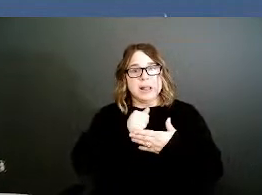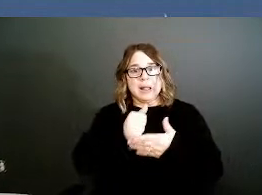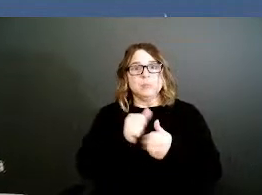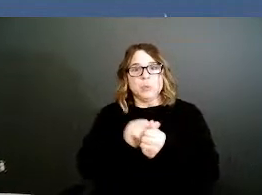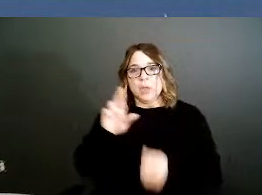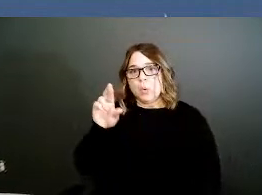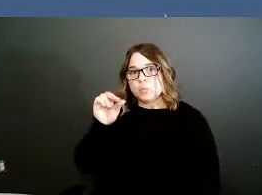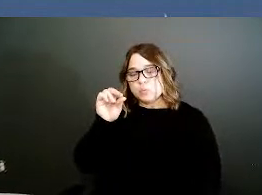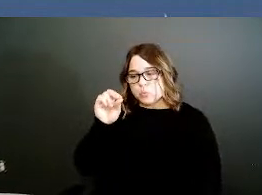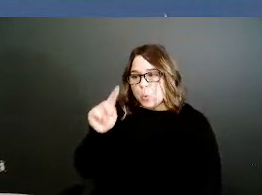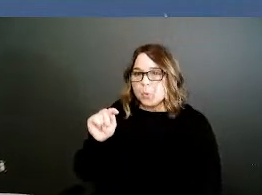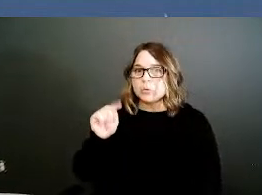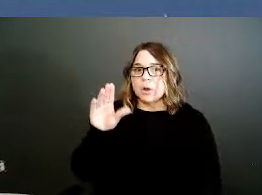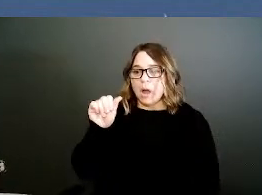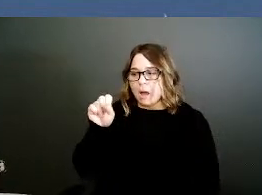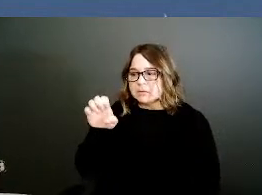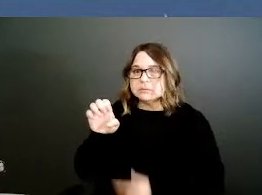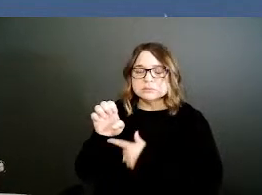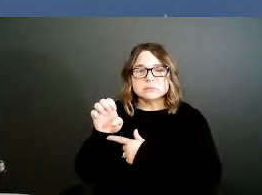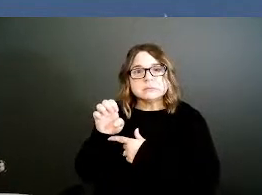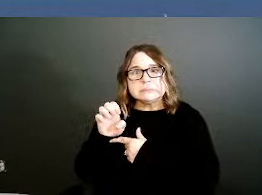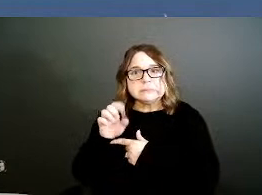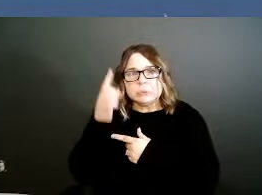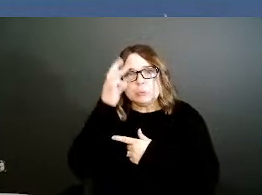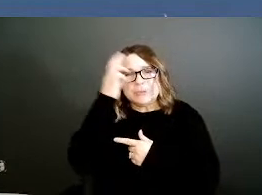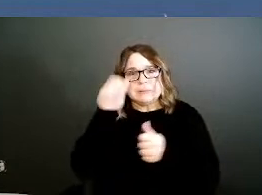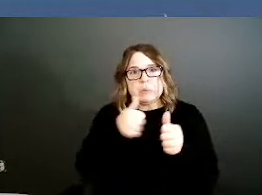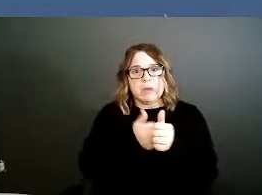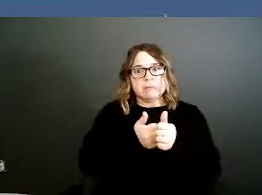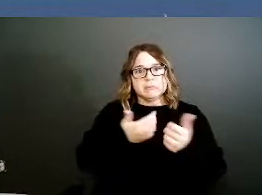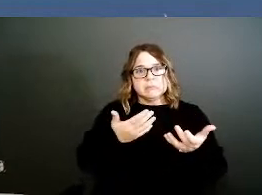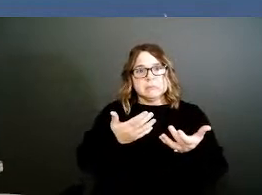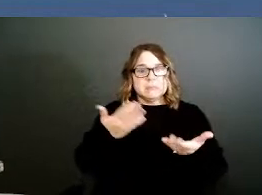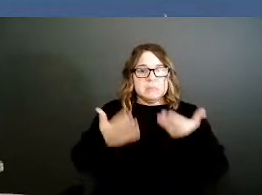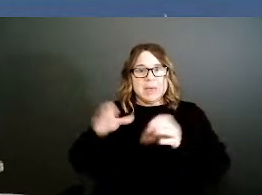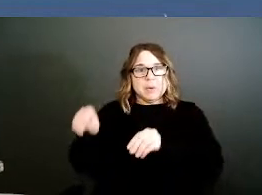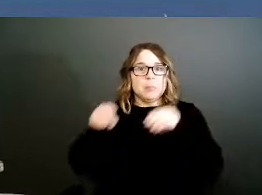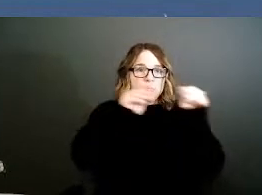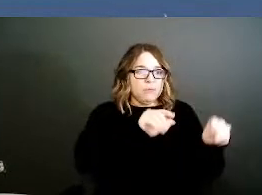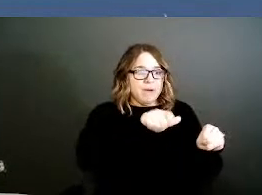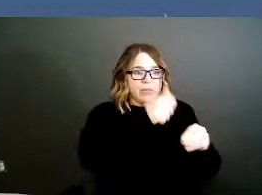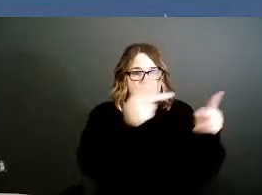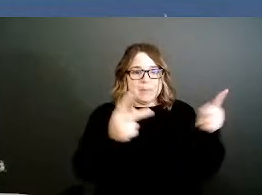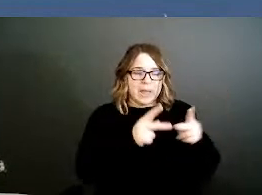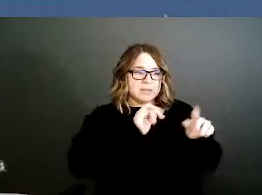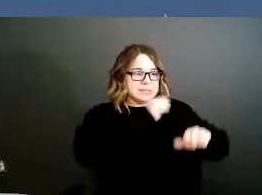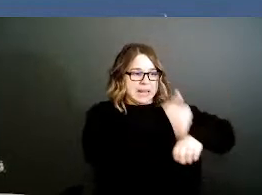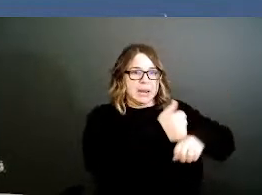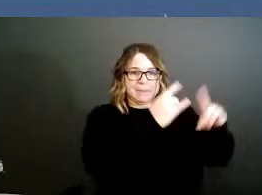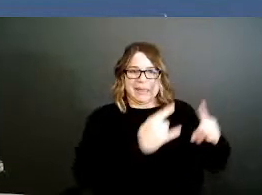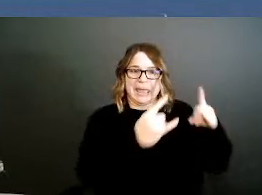SOMEWHERE ELSE? NEXT YEAR WE DON'T HAVE ENCAMPMENTS THAT JUST HAPPEN LET'S, INSTEAD, EXPAND OUR